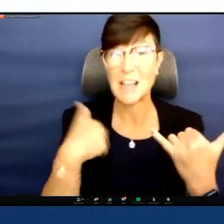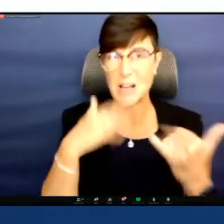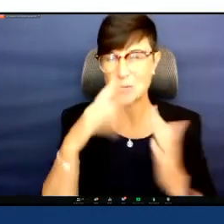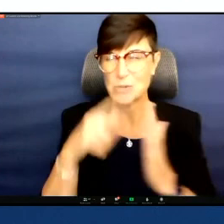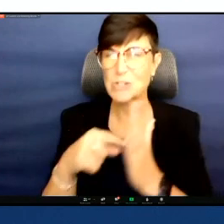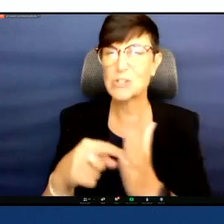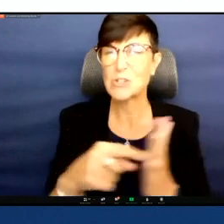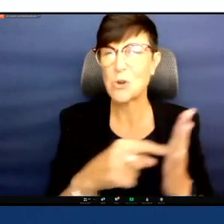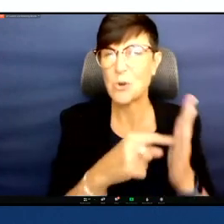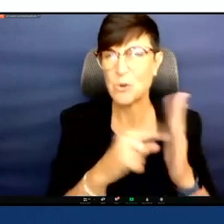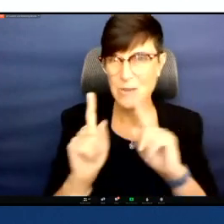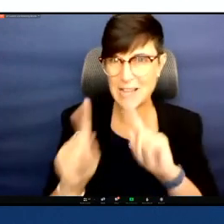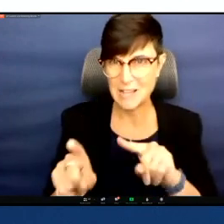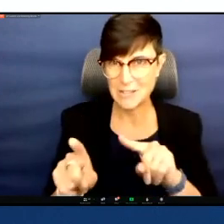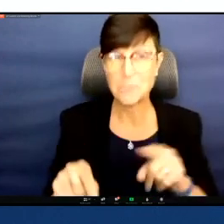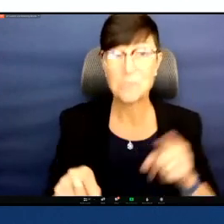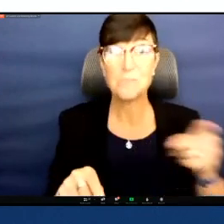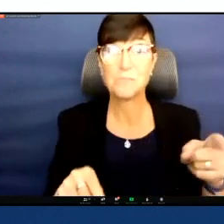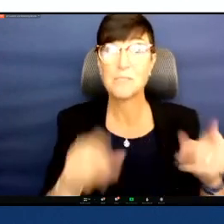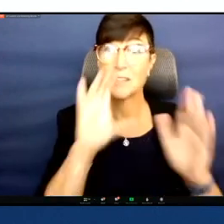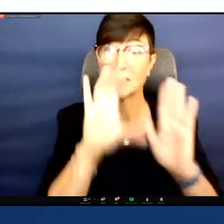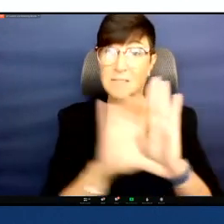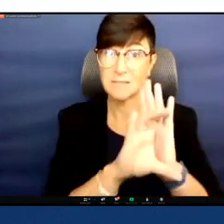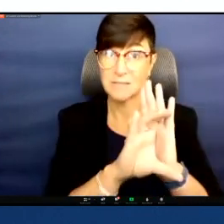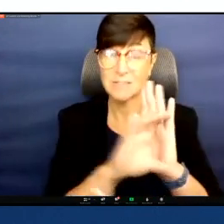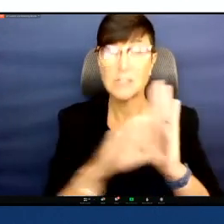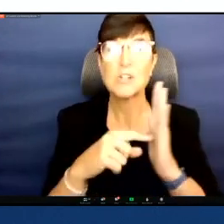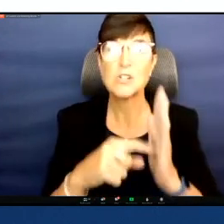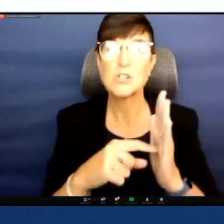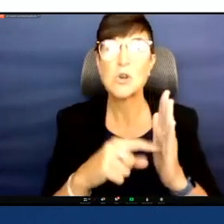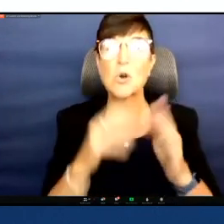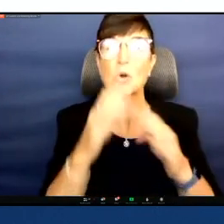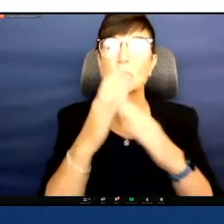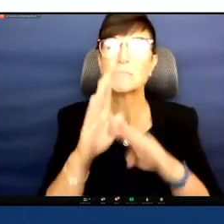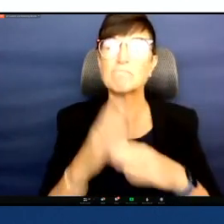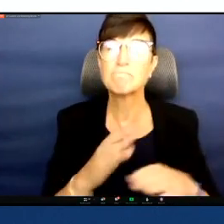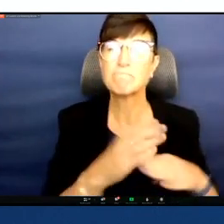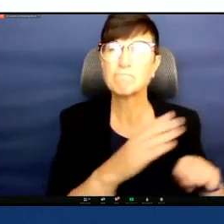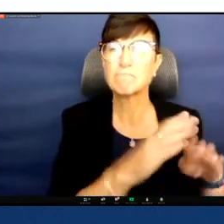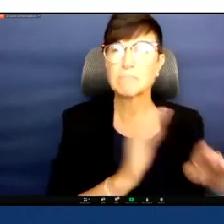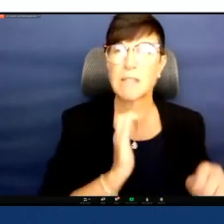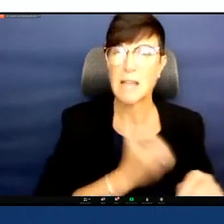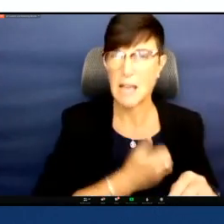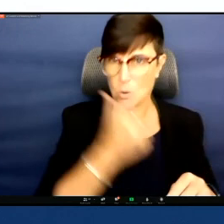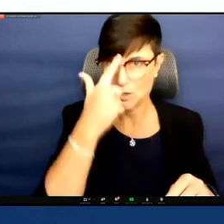So this chart is showing us the breakdown of discretionary revenues, with the largest source being